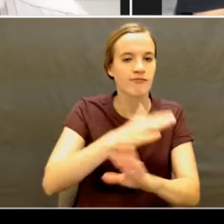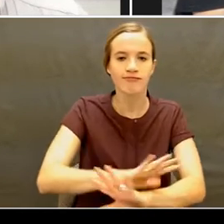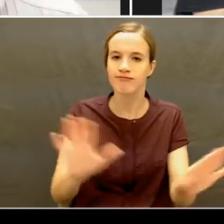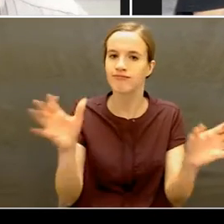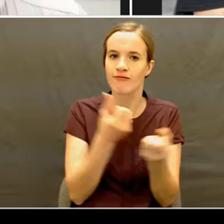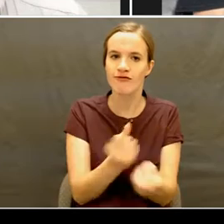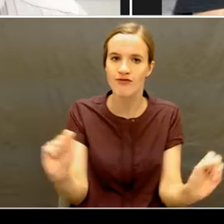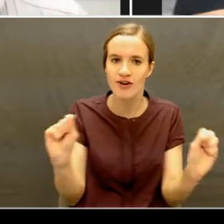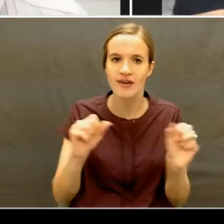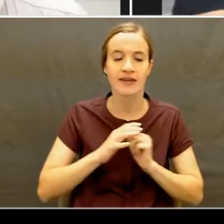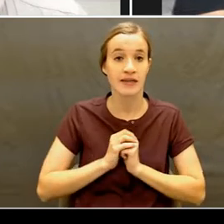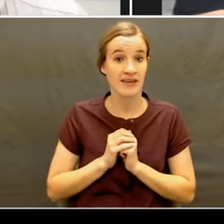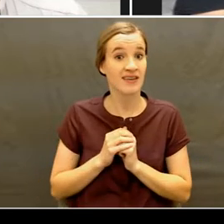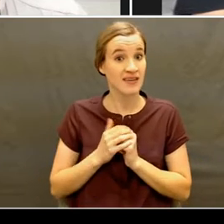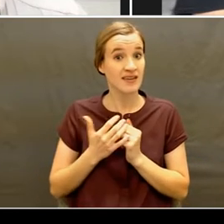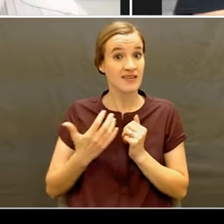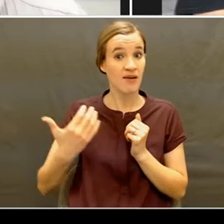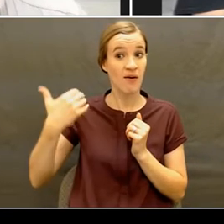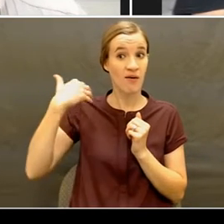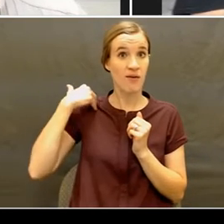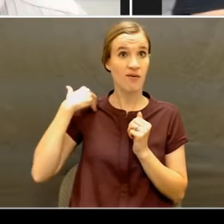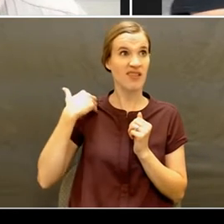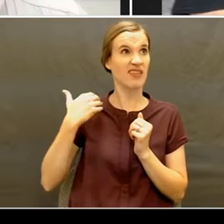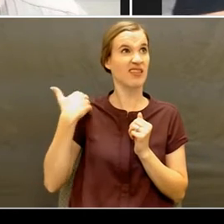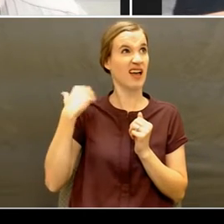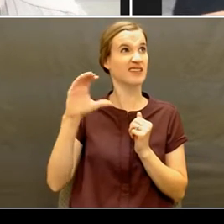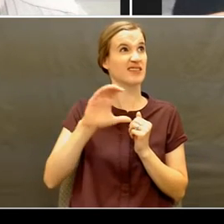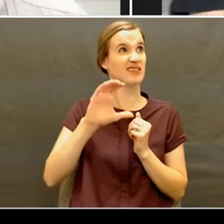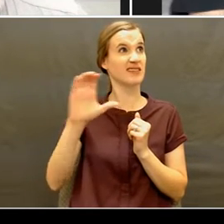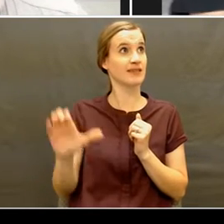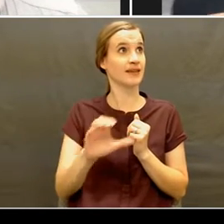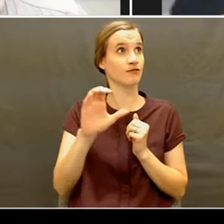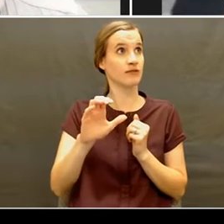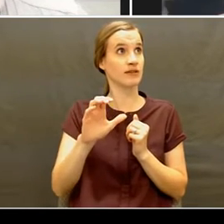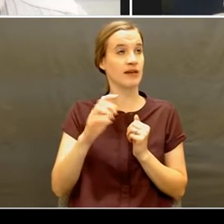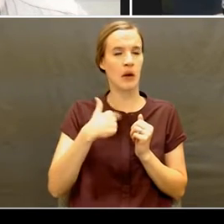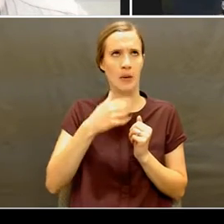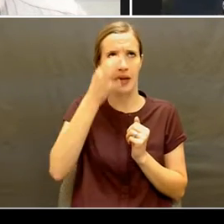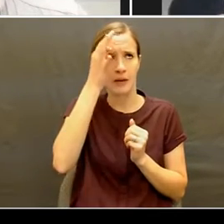together and were together in the early part of the last century. I was going to say this century